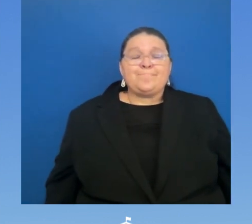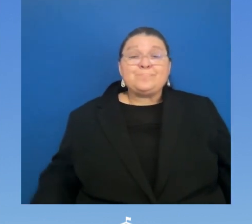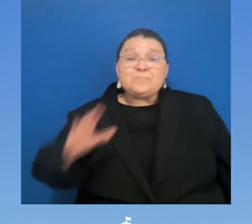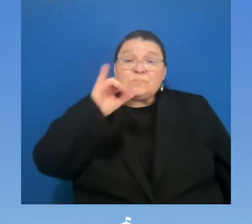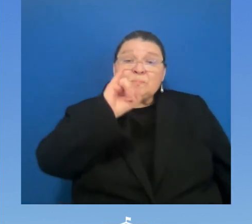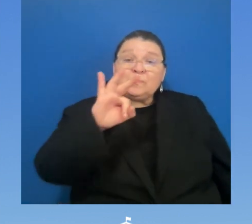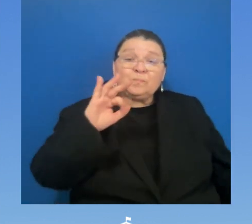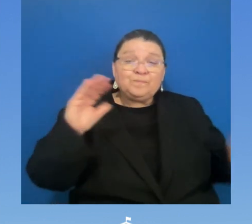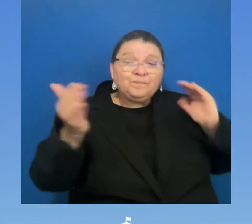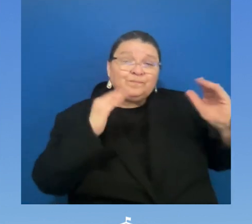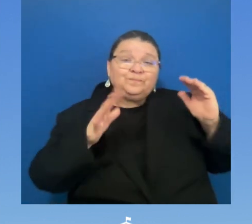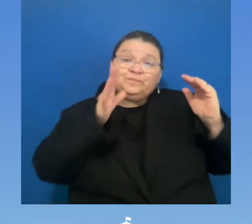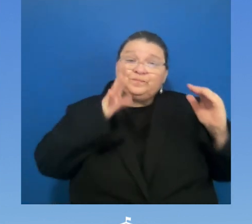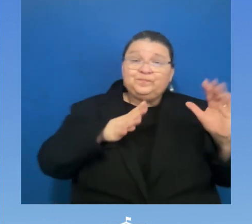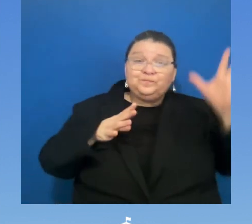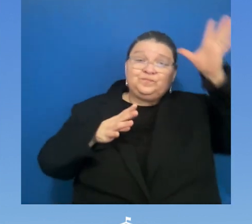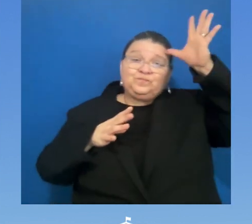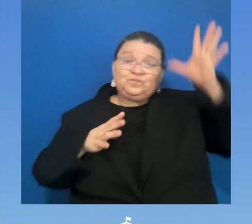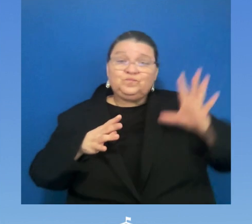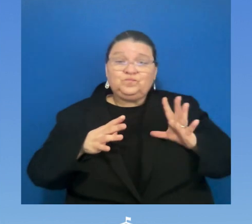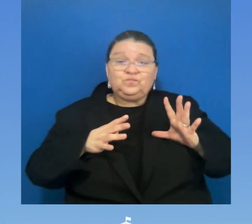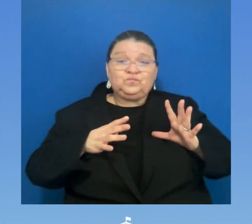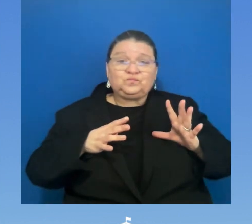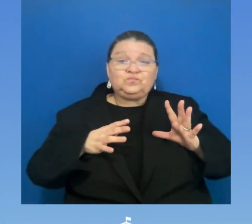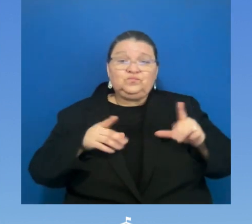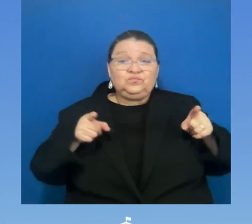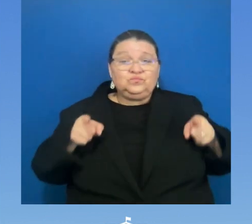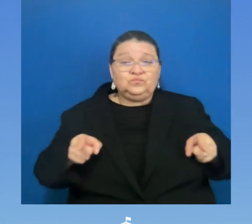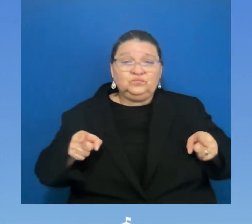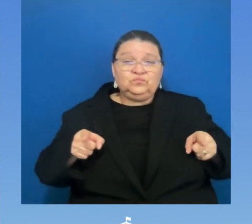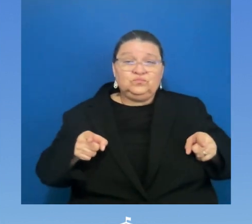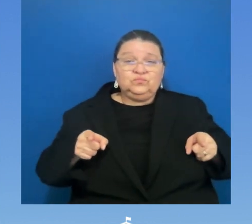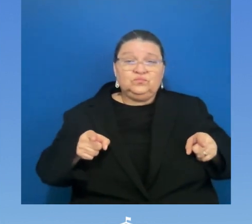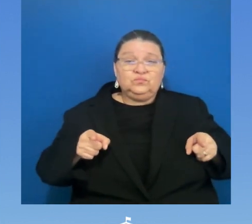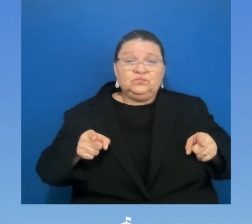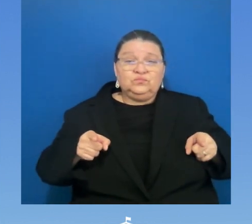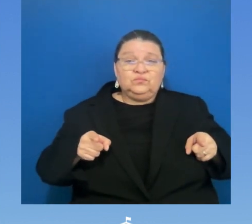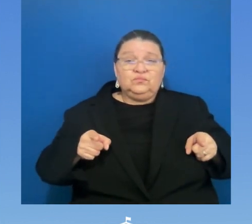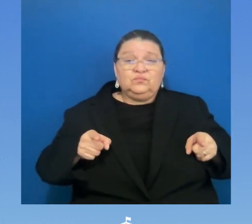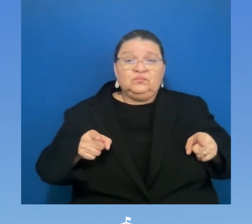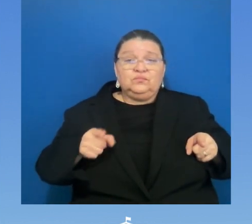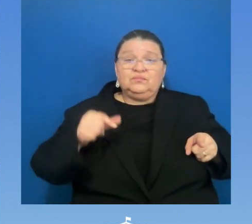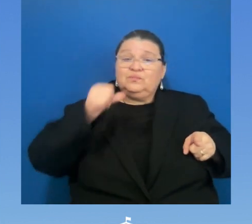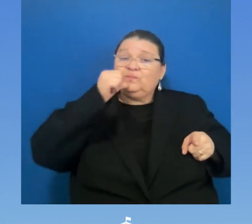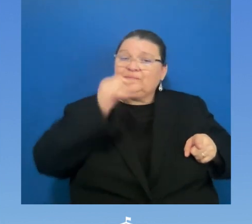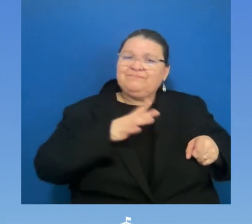Women work typically paid only 73 cents for every dollar paid to men,